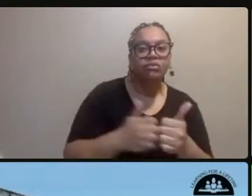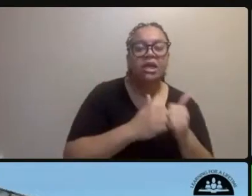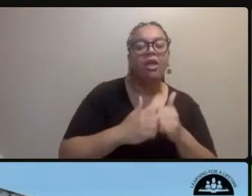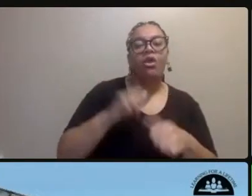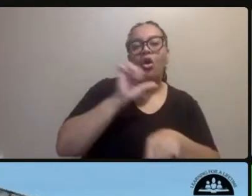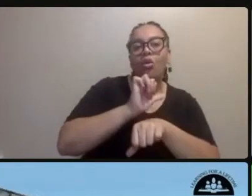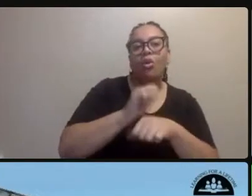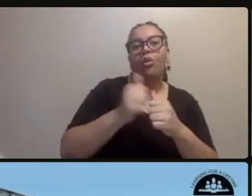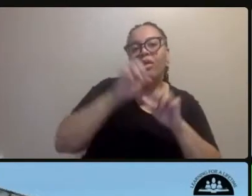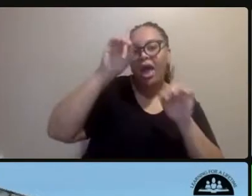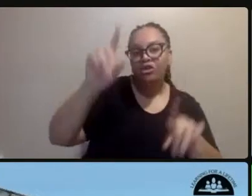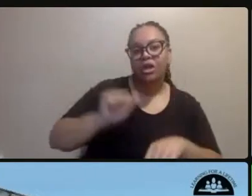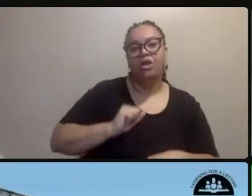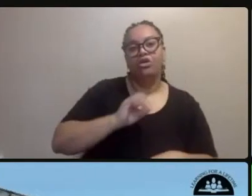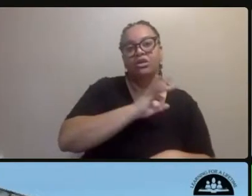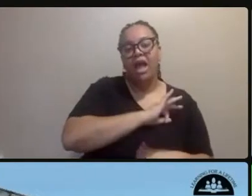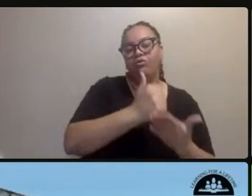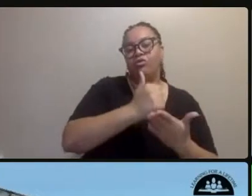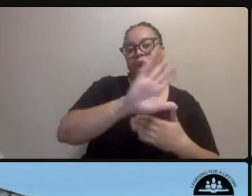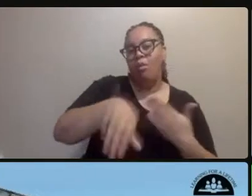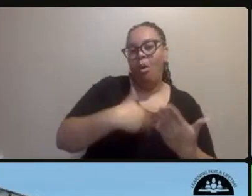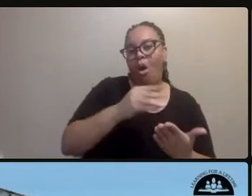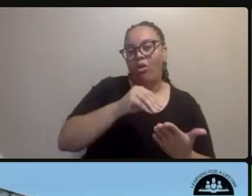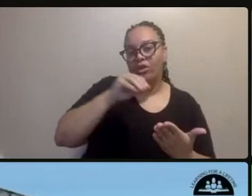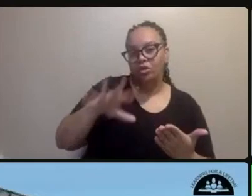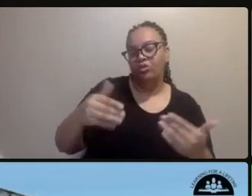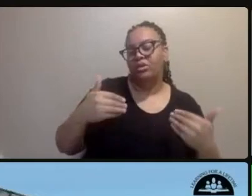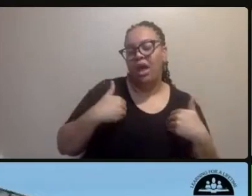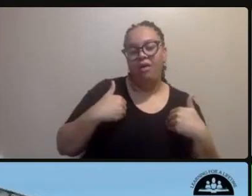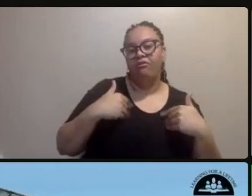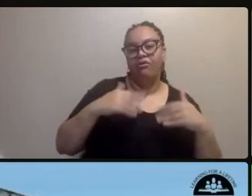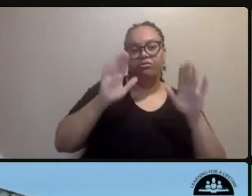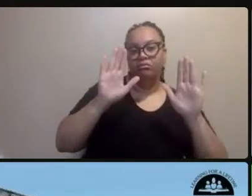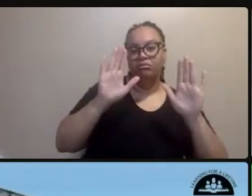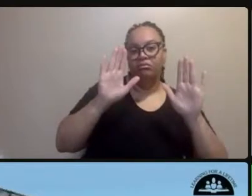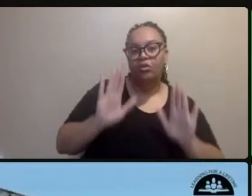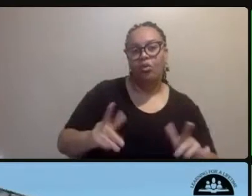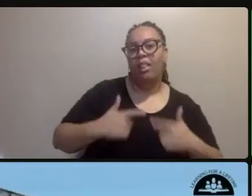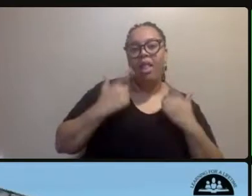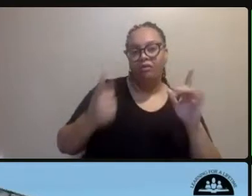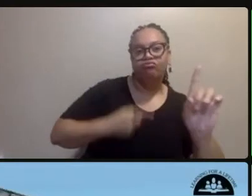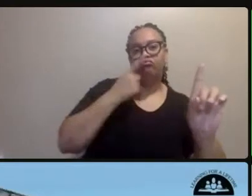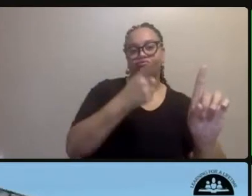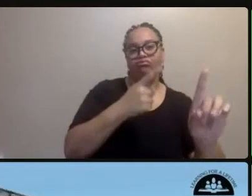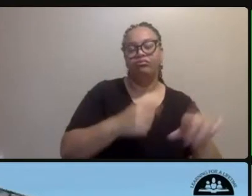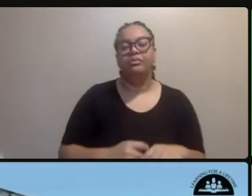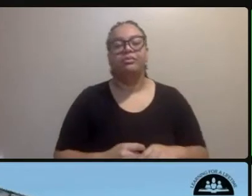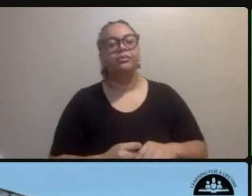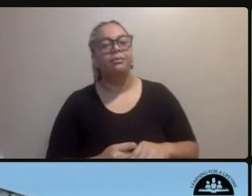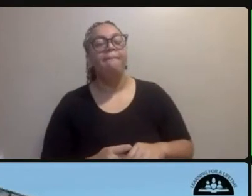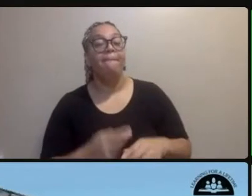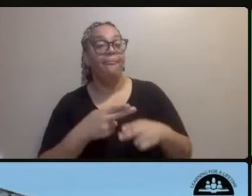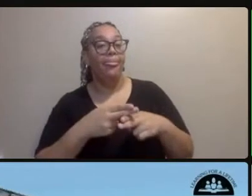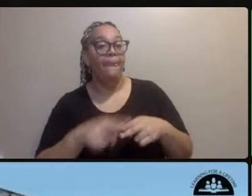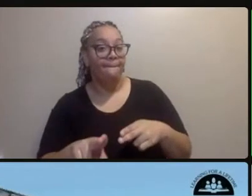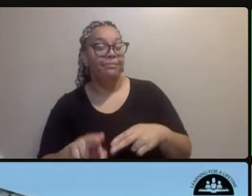COMMUNITIES CAN COME TOGETHER AS WELL AS WORK WIH OUR